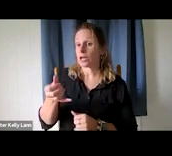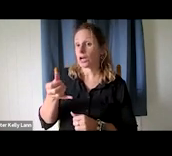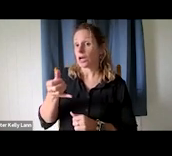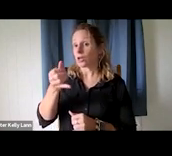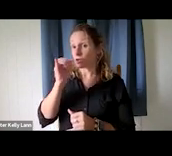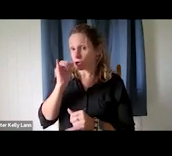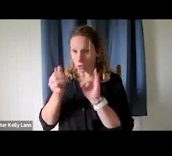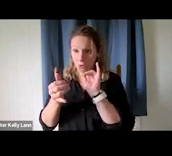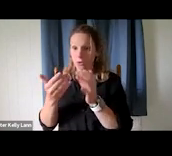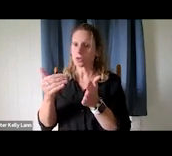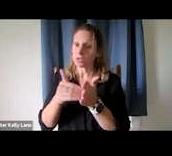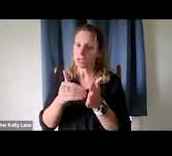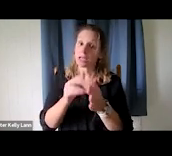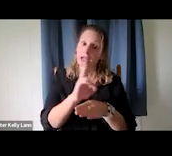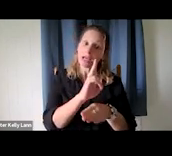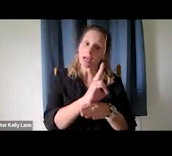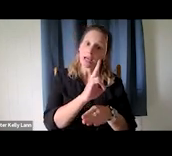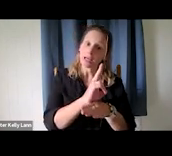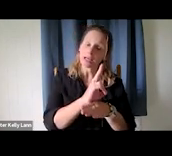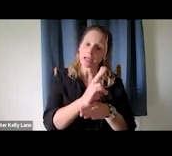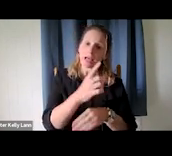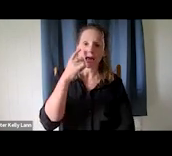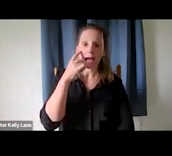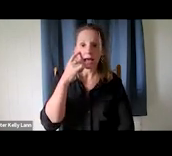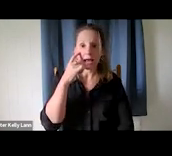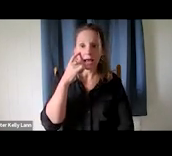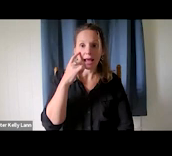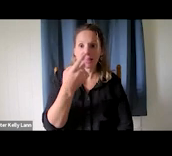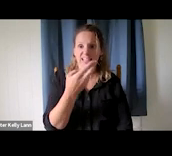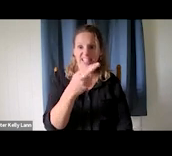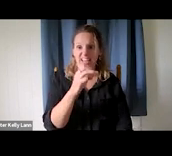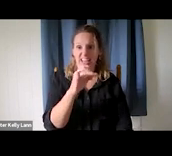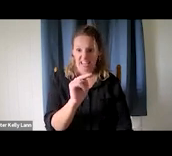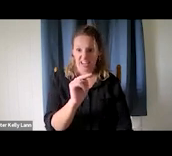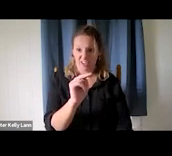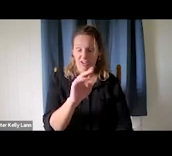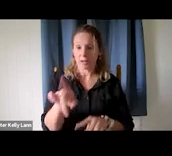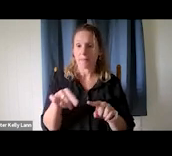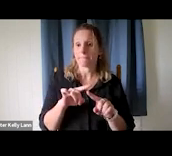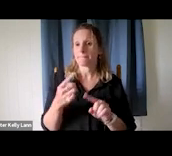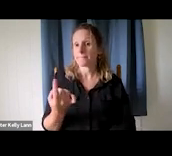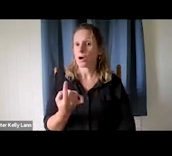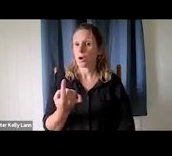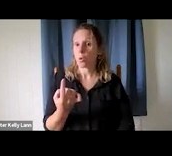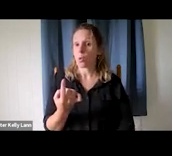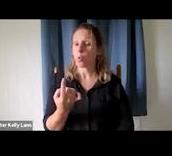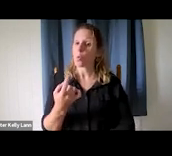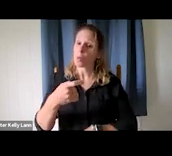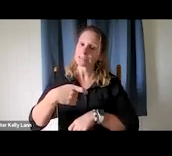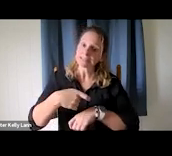and using, I think he was using heroin, "It was the only way I got relief from the thoughts in my head."